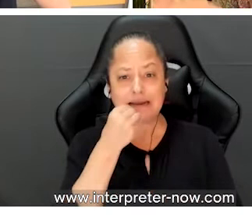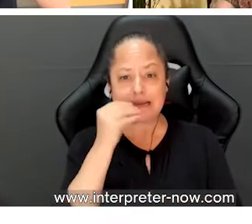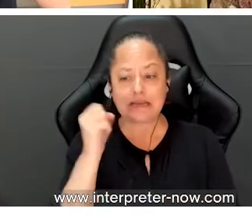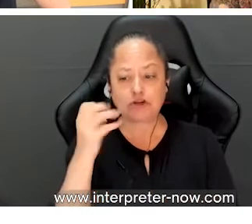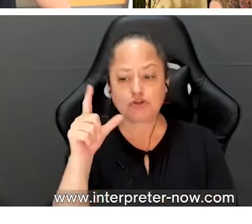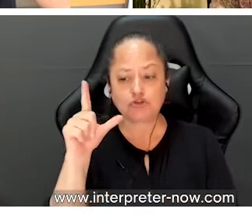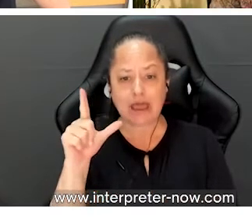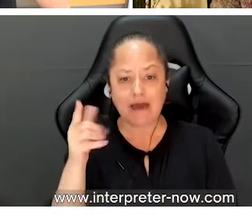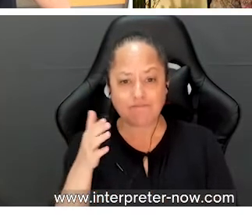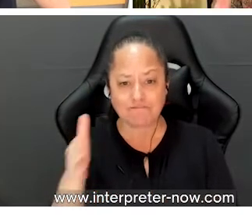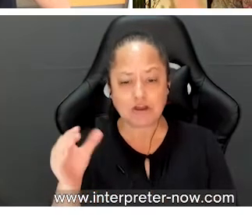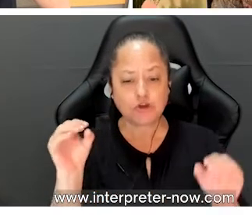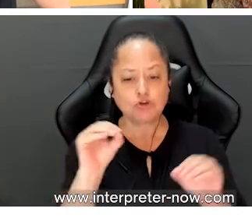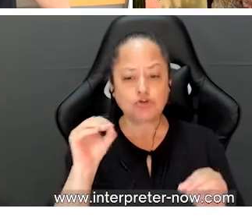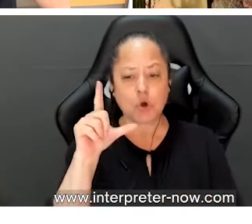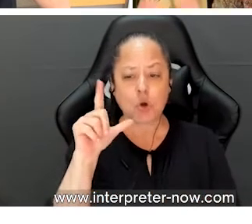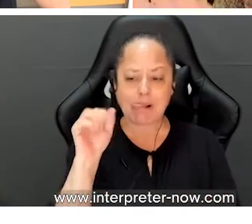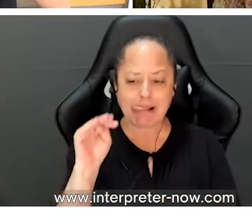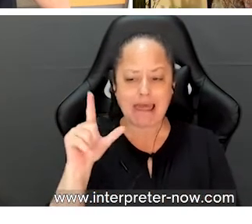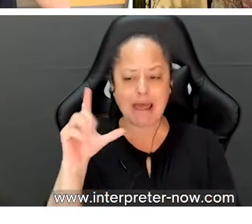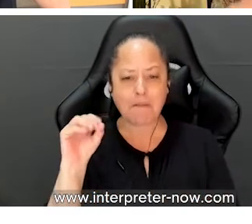But there are other sects of Islam that say that's totally fine.